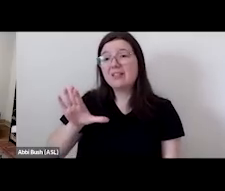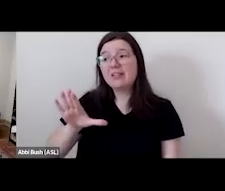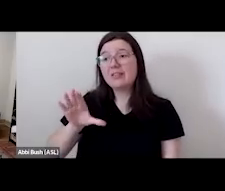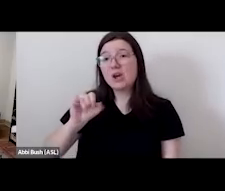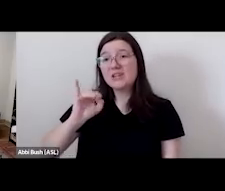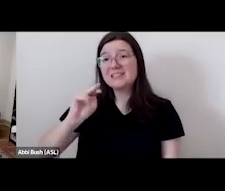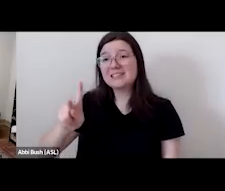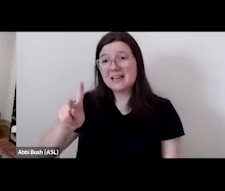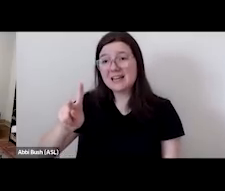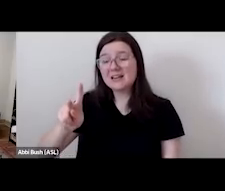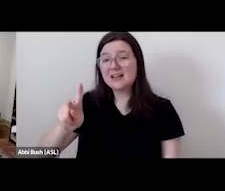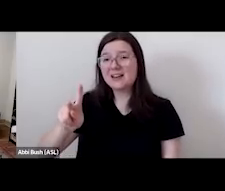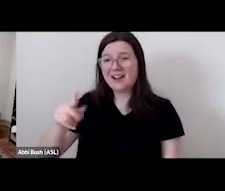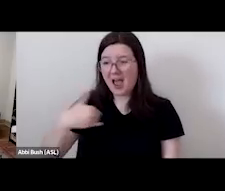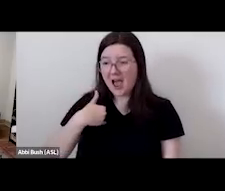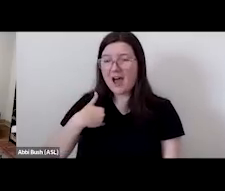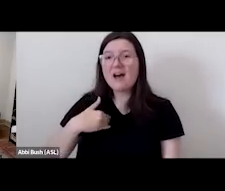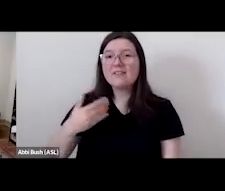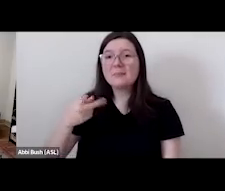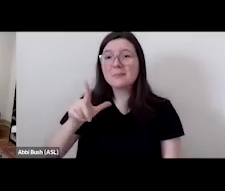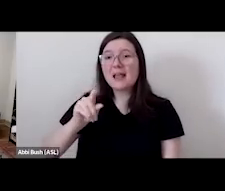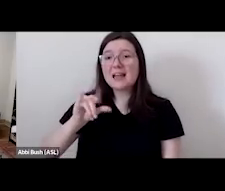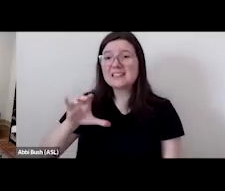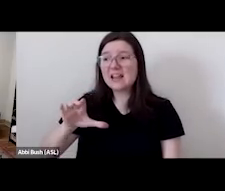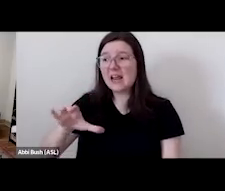smoke detectors are in the unit. So really prioritizing safety